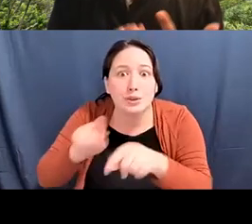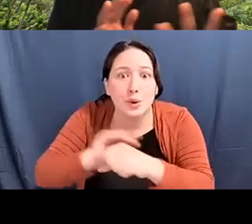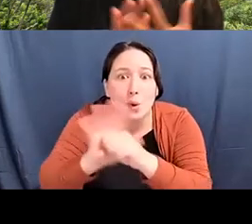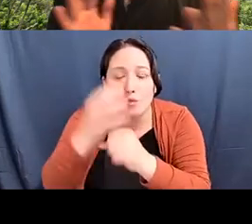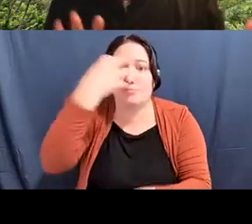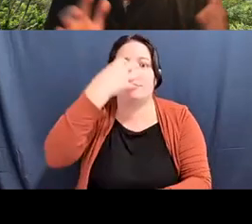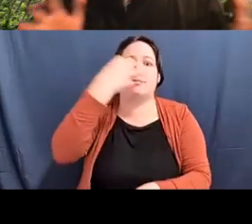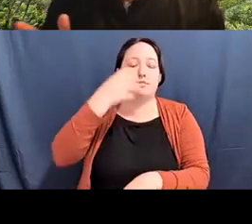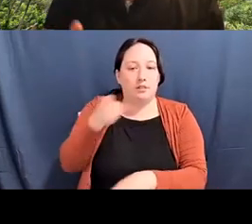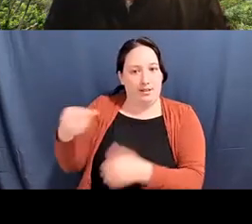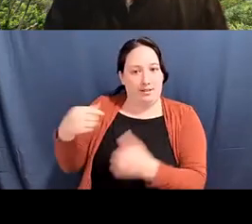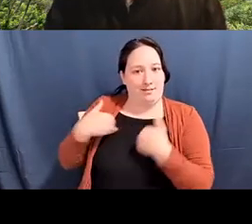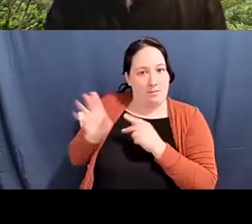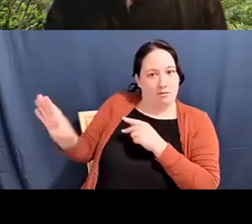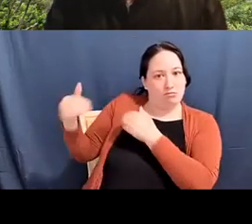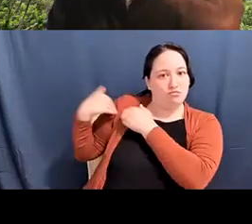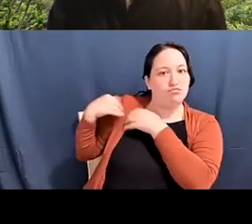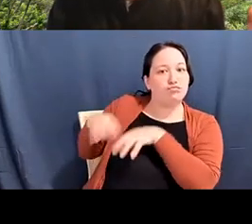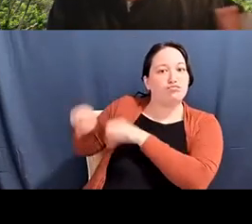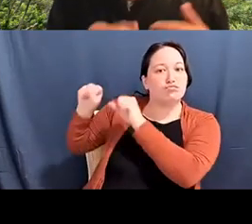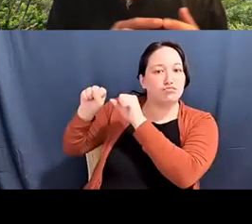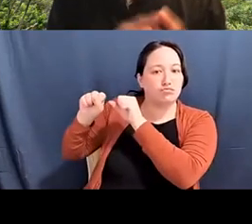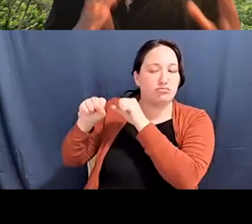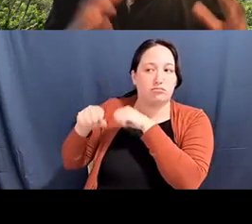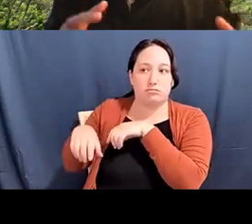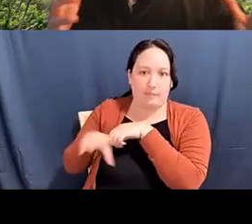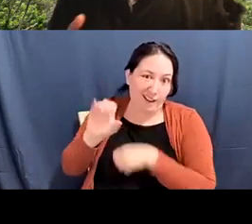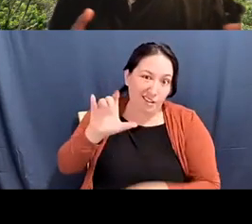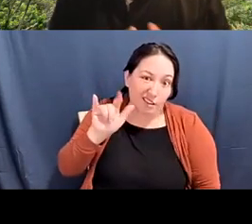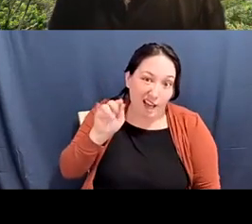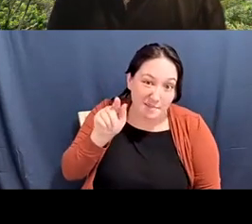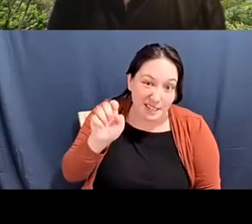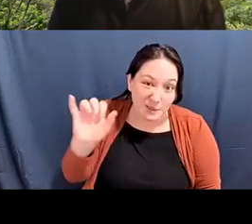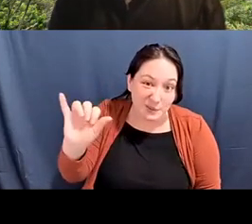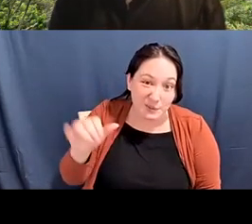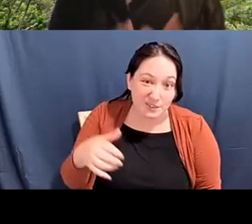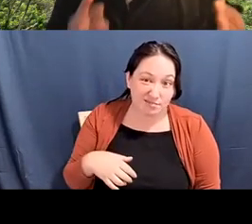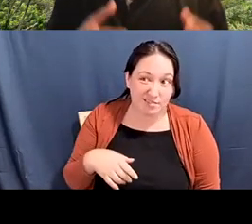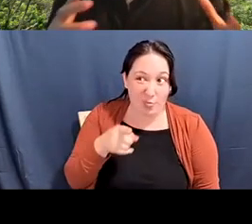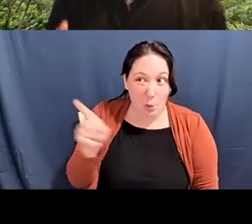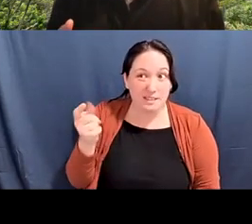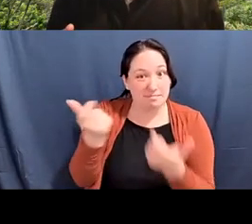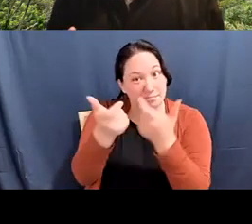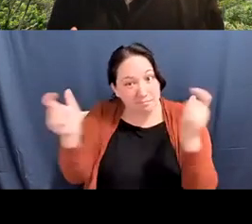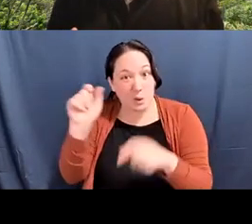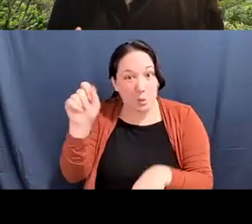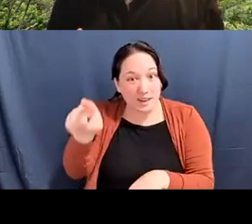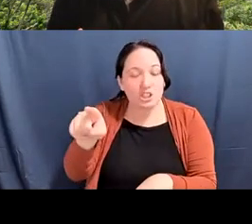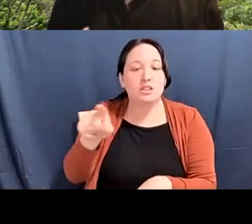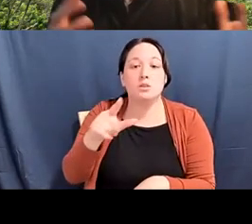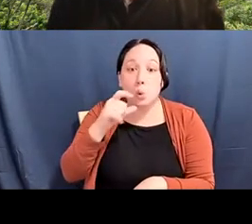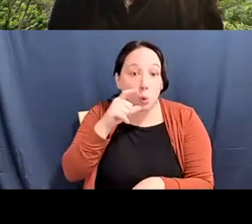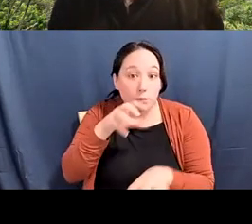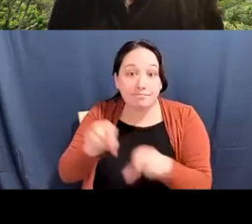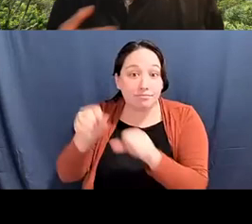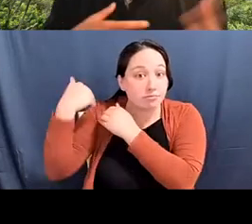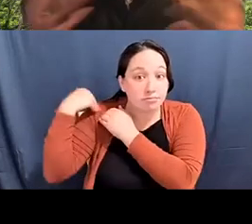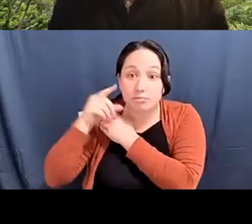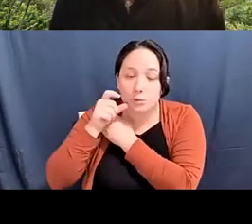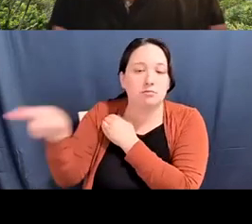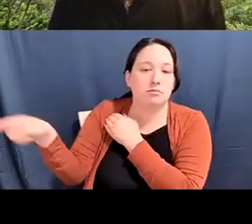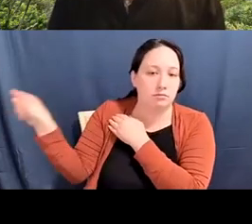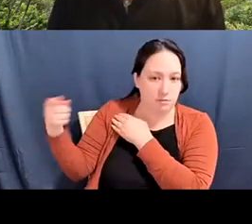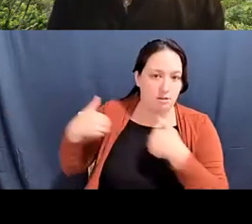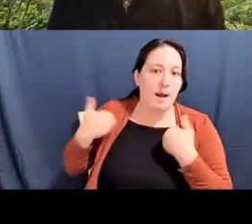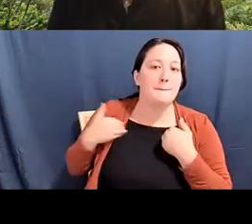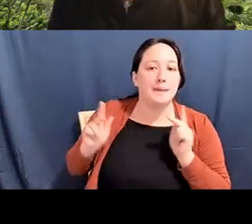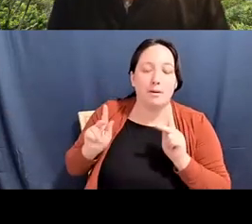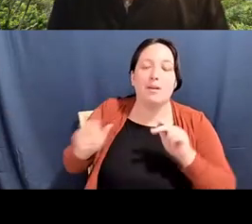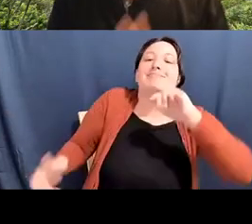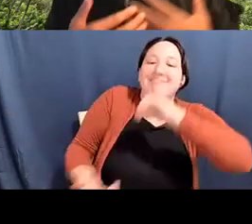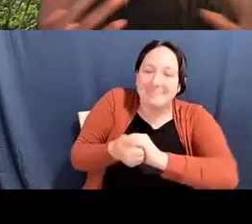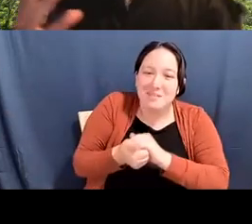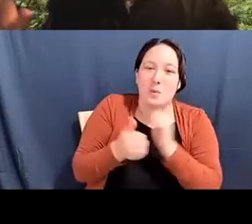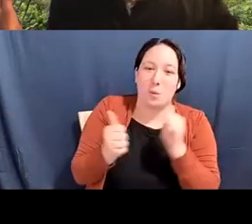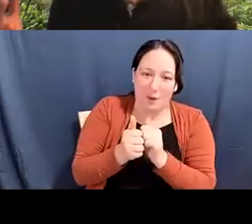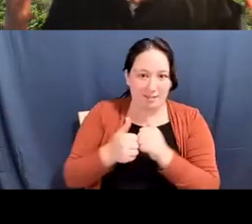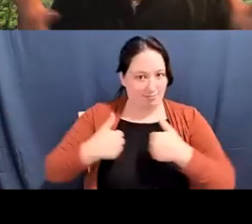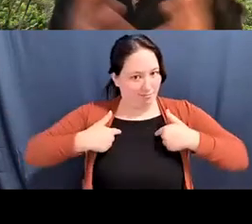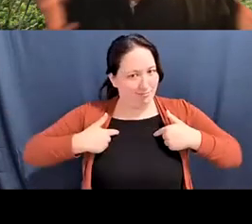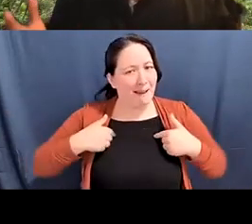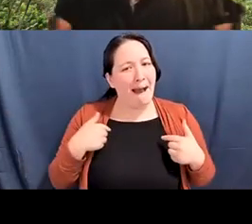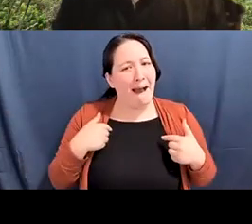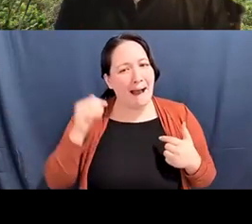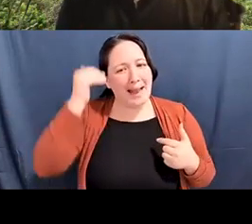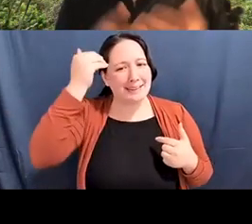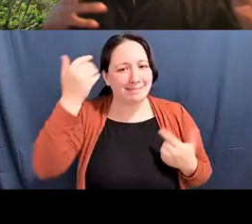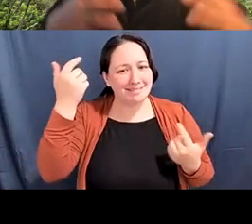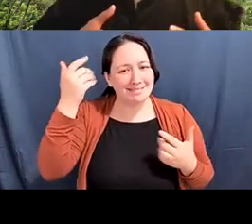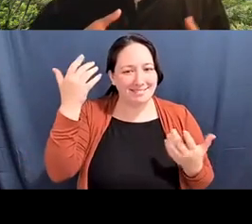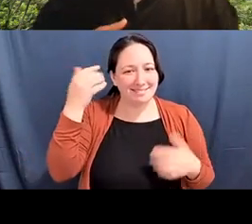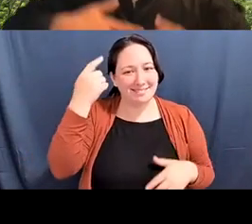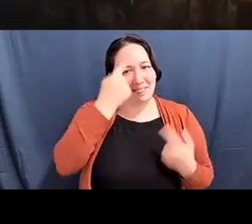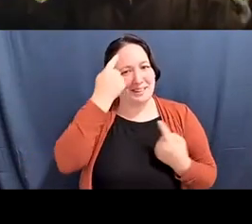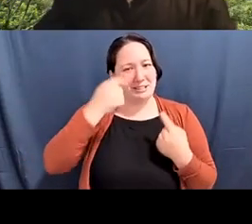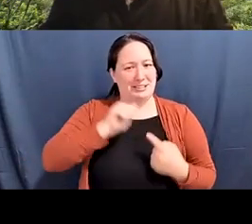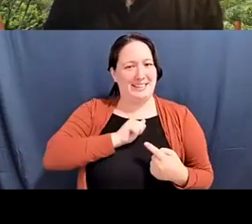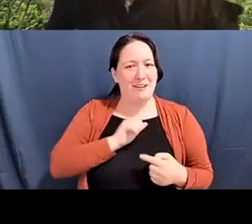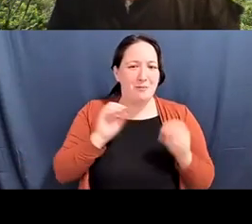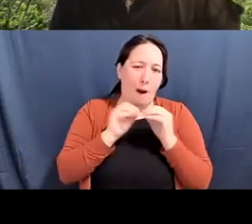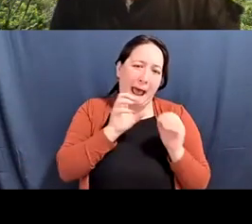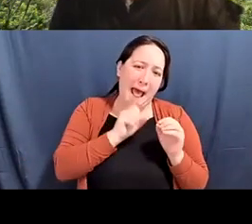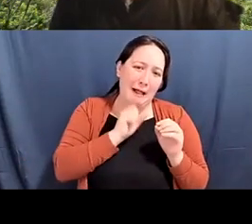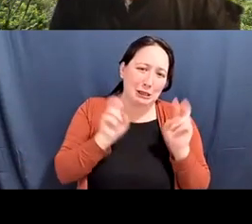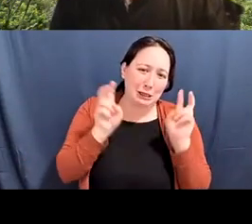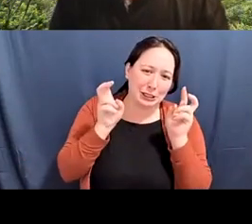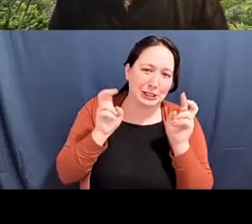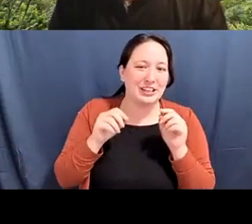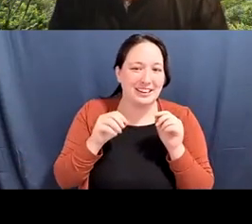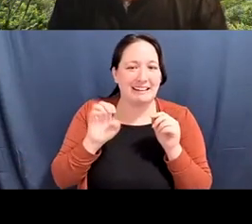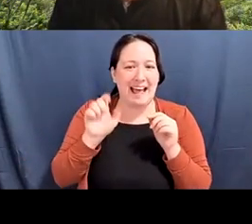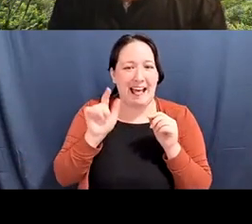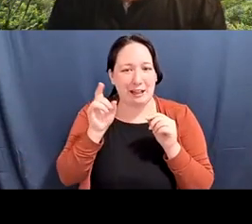Alex Tom he/him: All of these big questions... climate... all of these big questions it's the leadership of young people who are going to really figure that out in partnership with... myself I consider myself as an yellder, right, to the yellders to the elders in a way that's multi-generational.